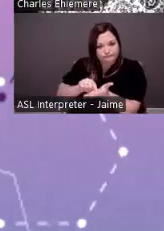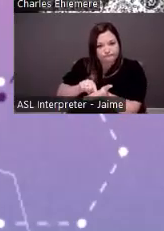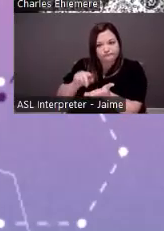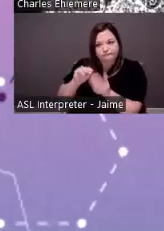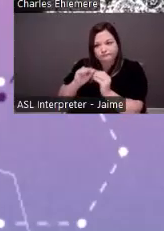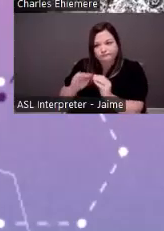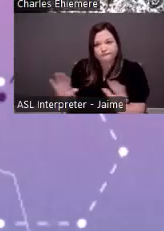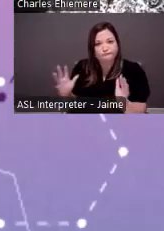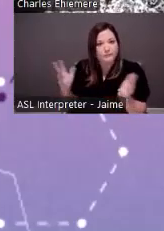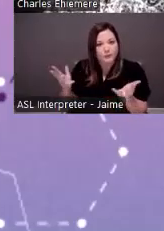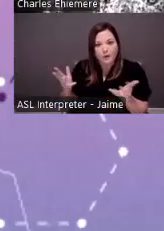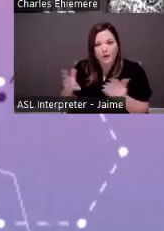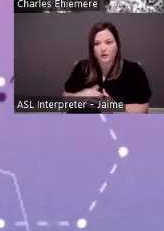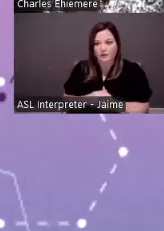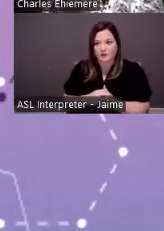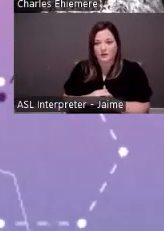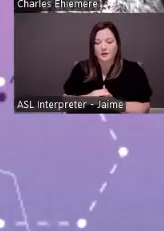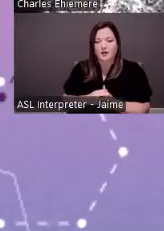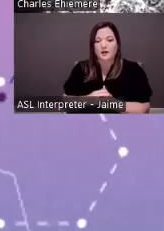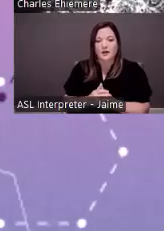and come out with some solutions that